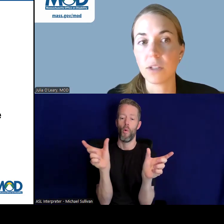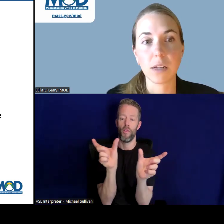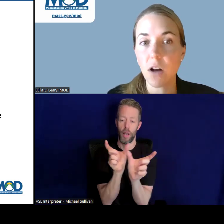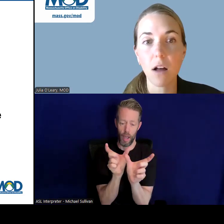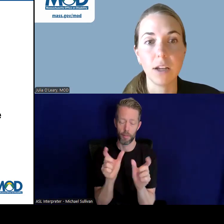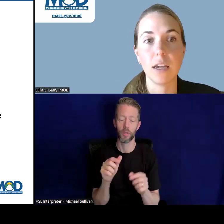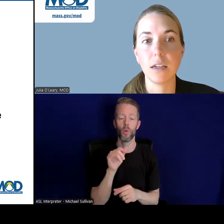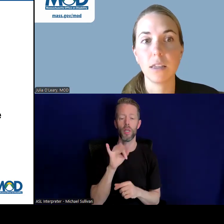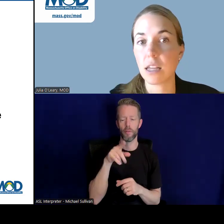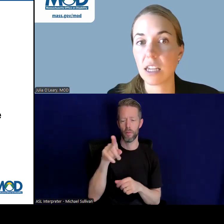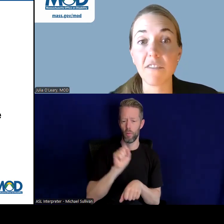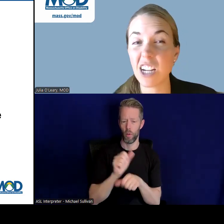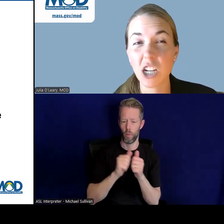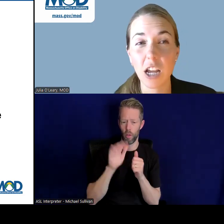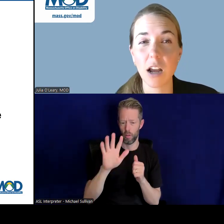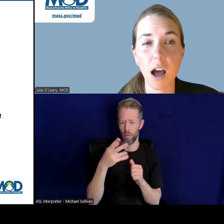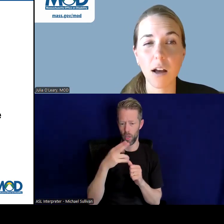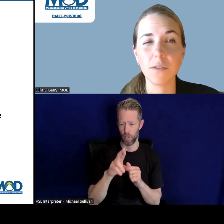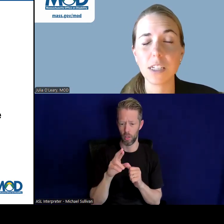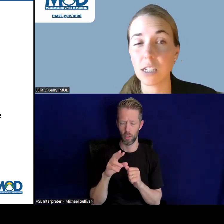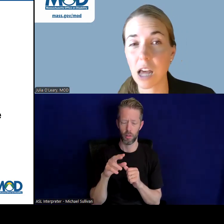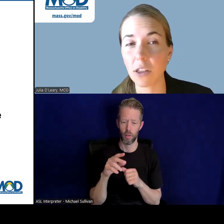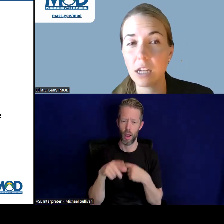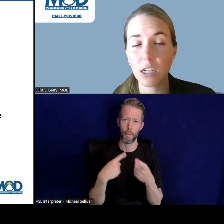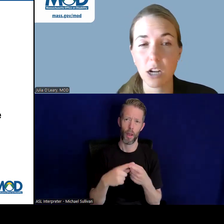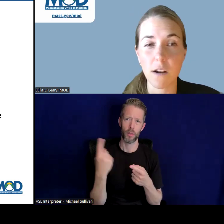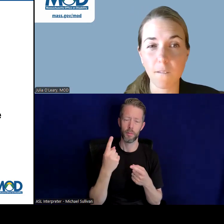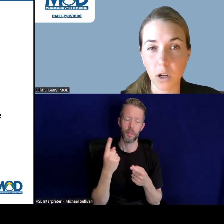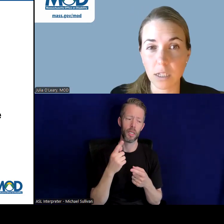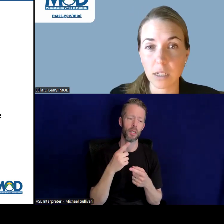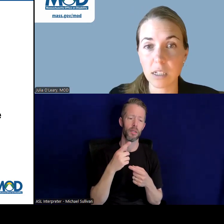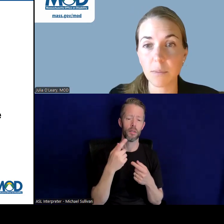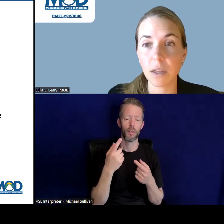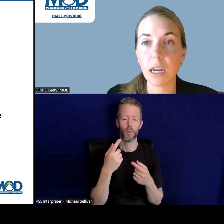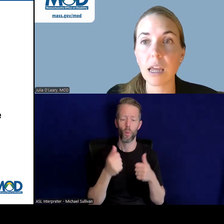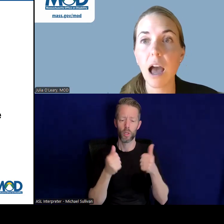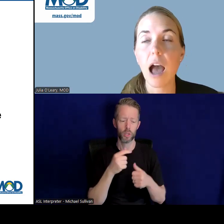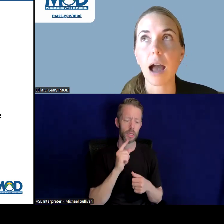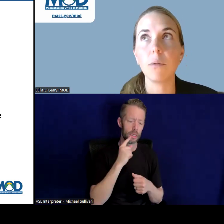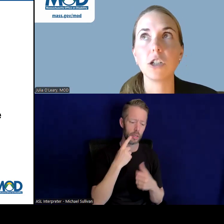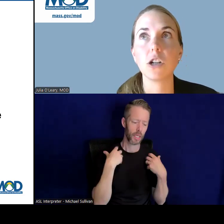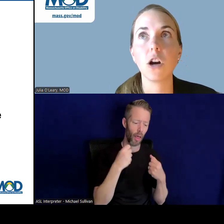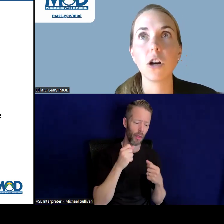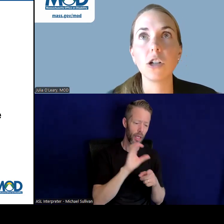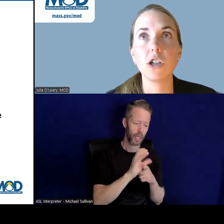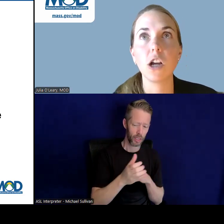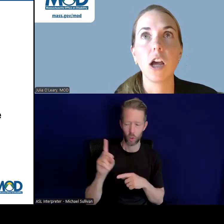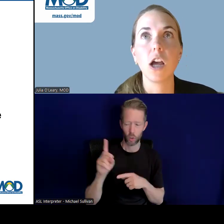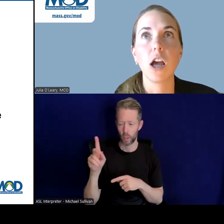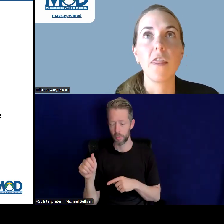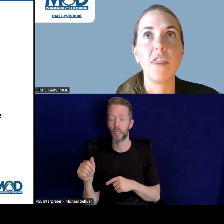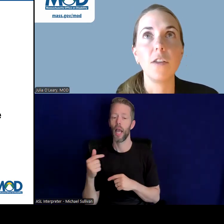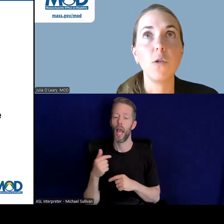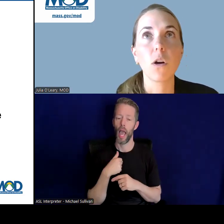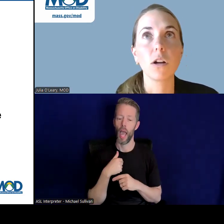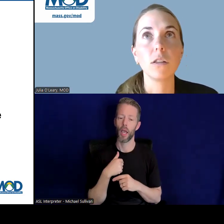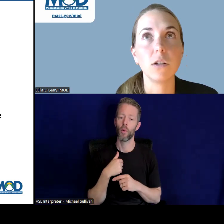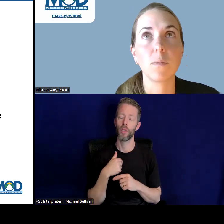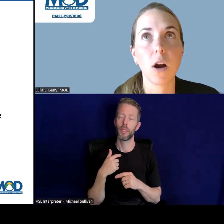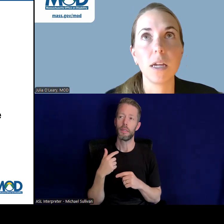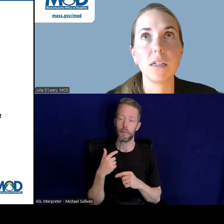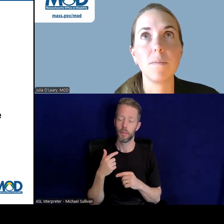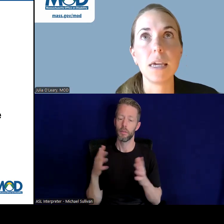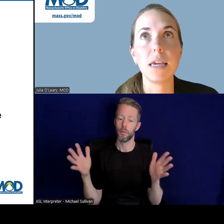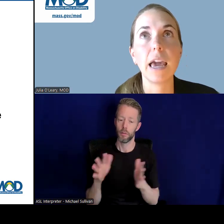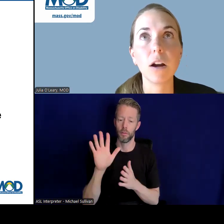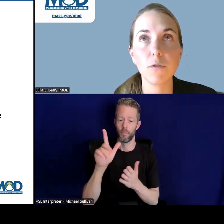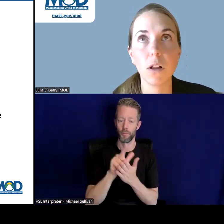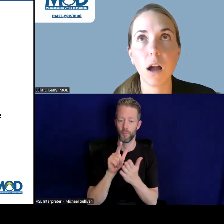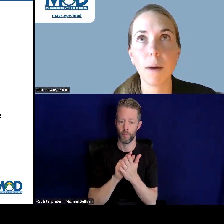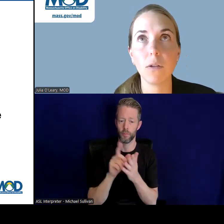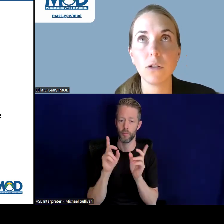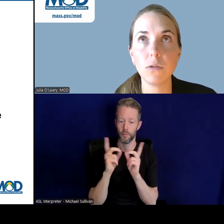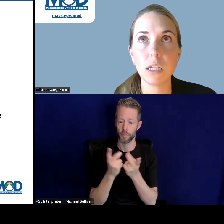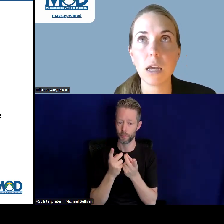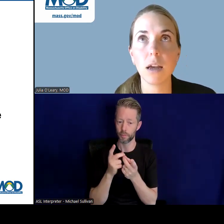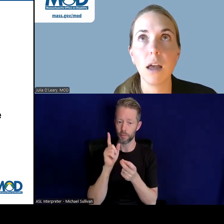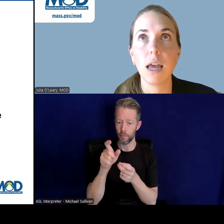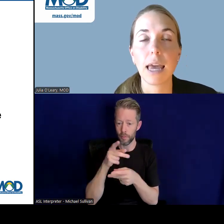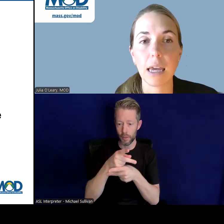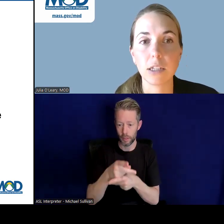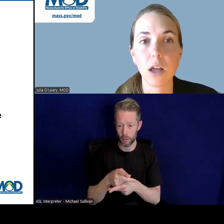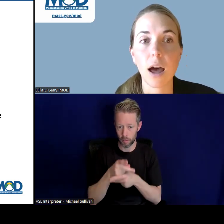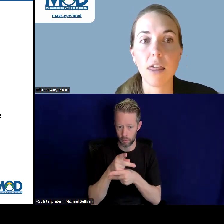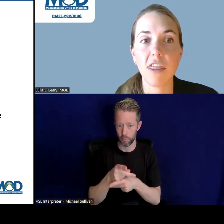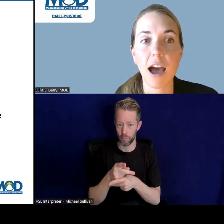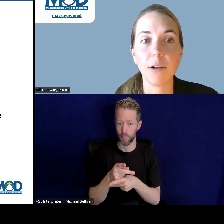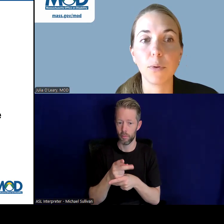serious health condition versus disability, I would just urge your legal department to be careful about using case law that